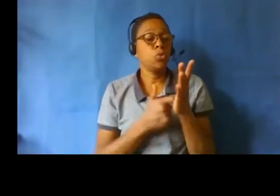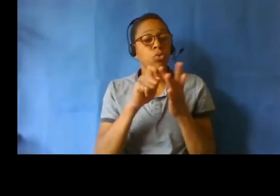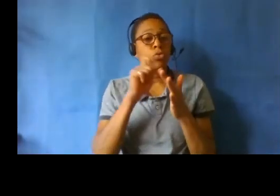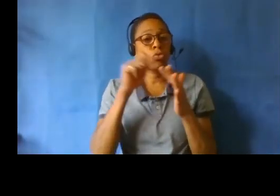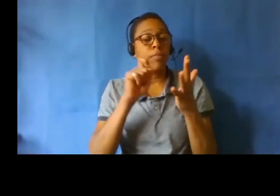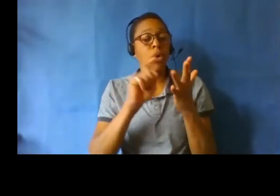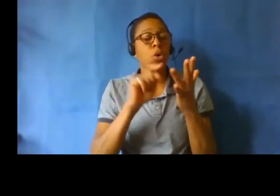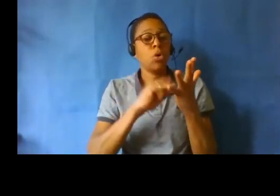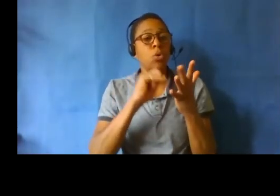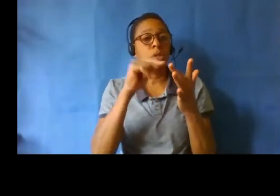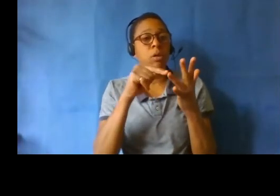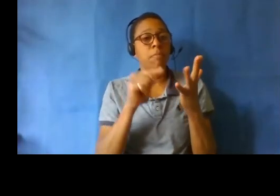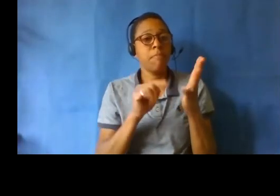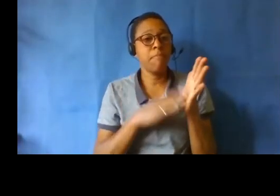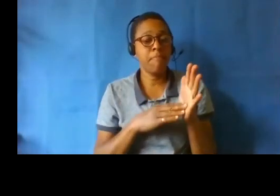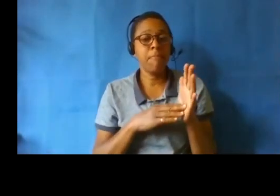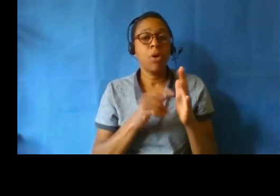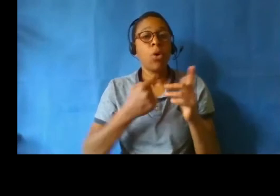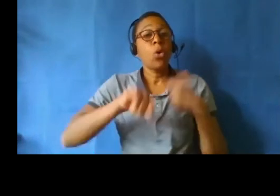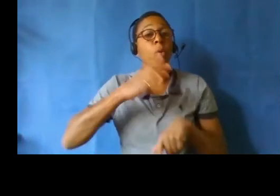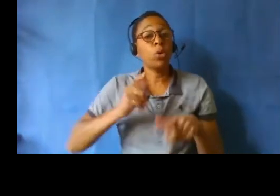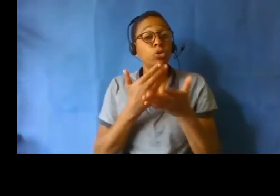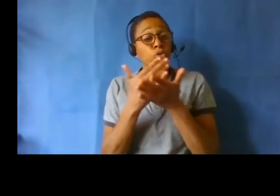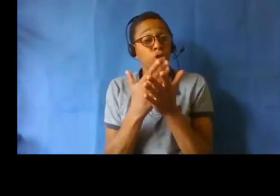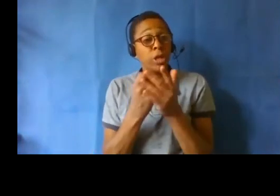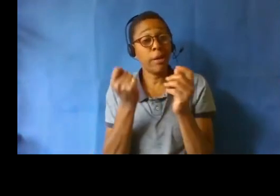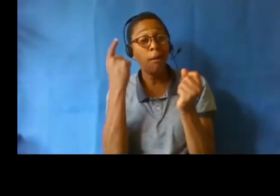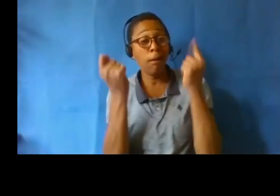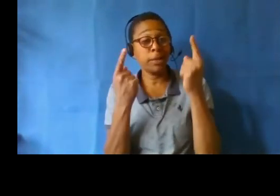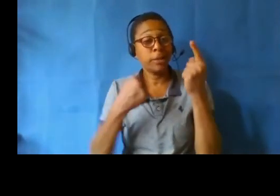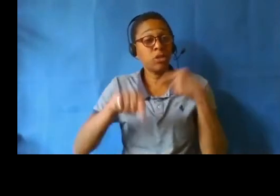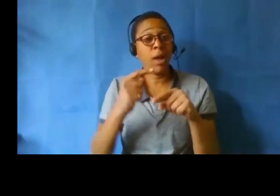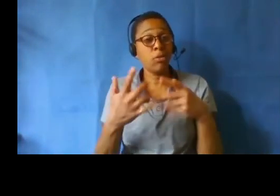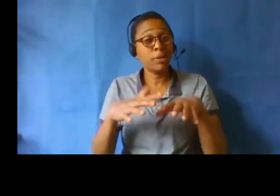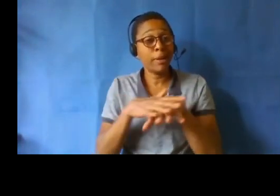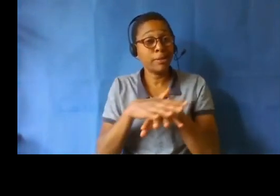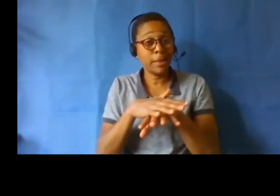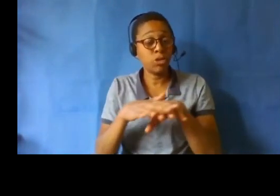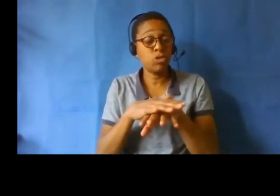and our virtual gallery importantly our speakers have highlighted the